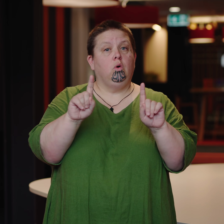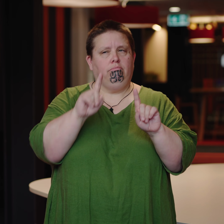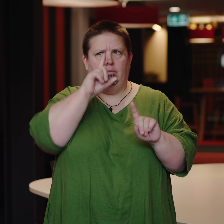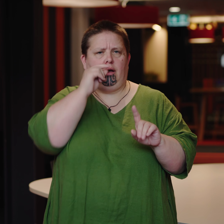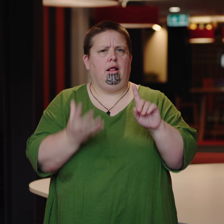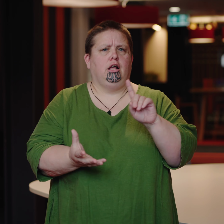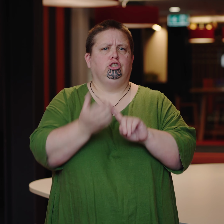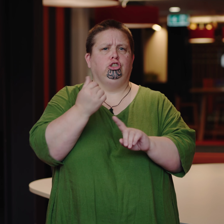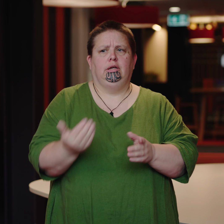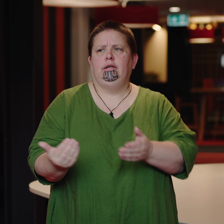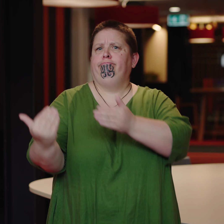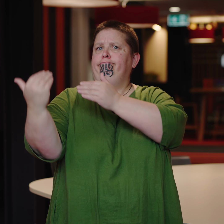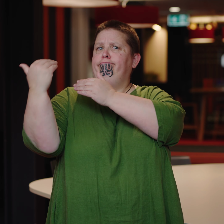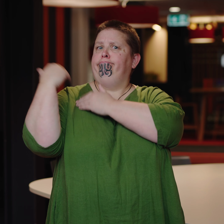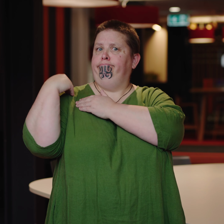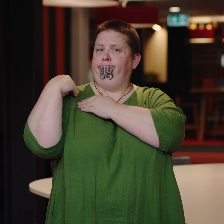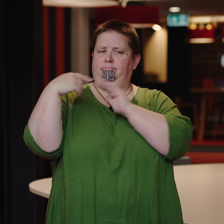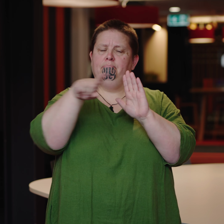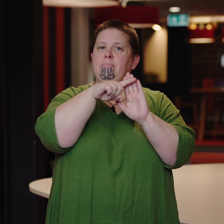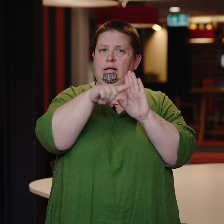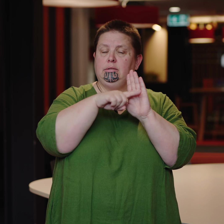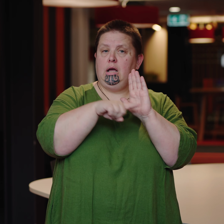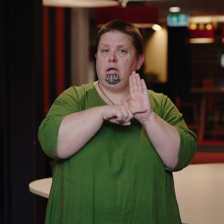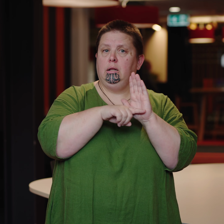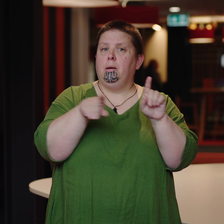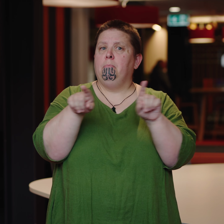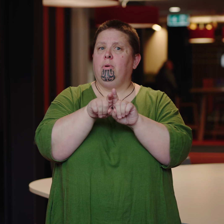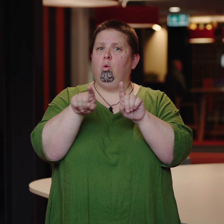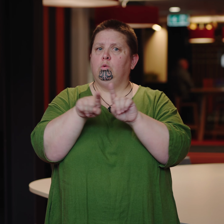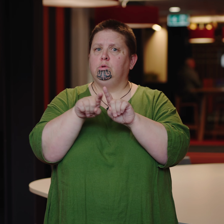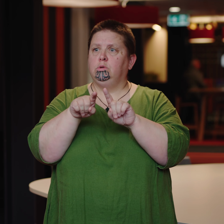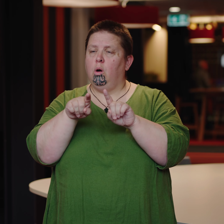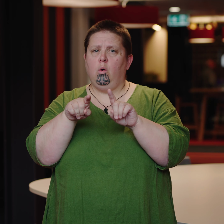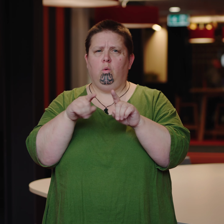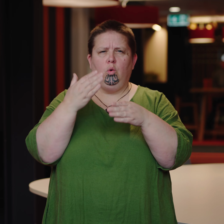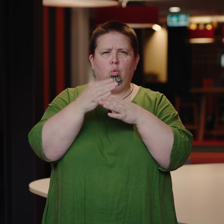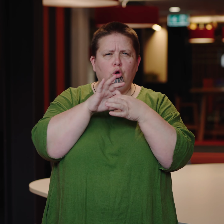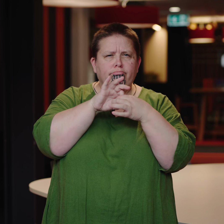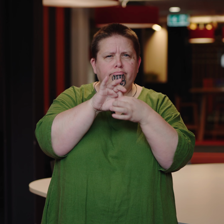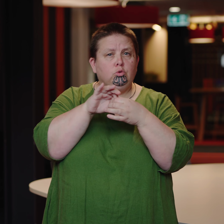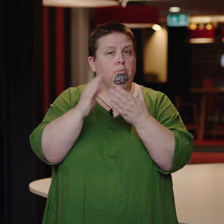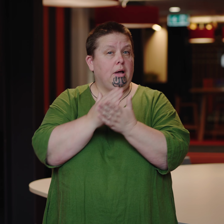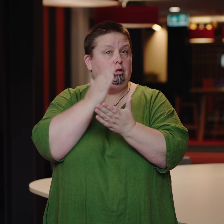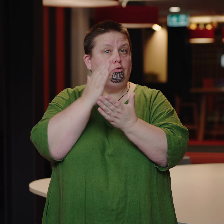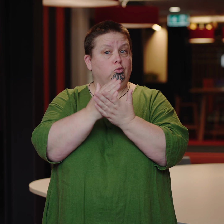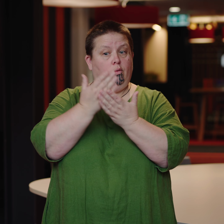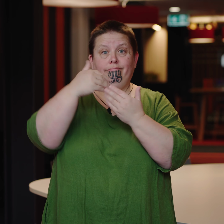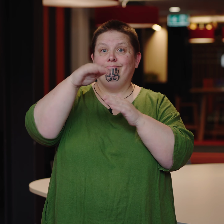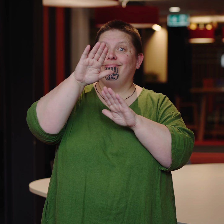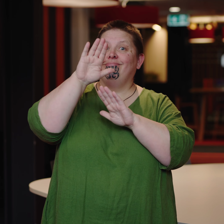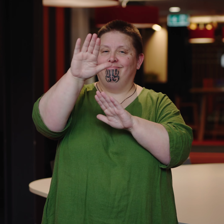to achieve our ambitious mandate and contribute towards creating an accessible Aotearoa New Zealand.